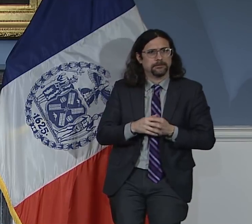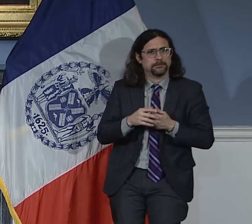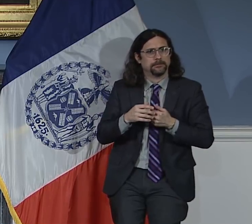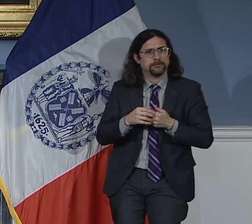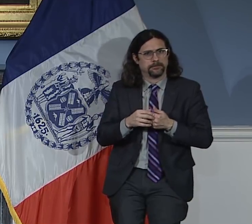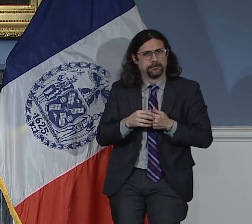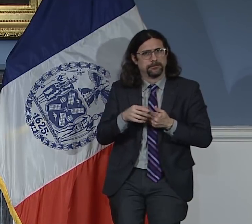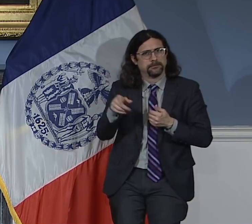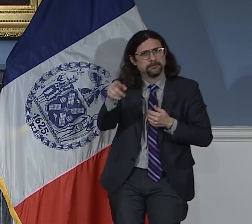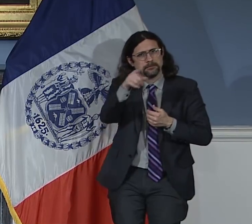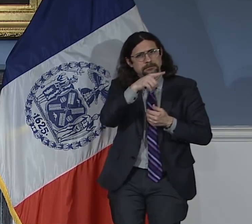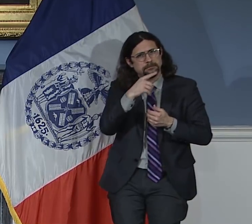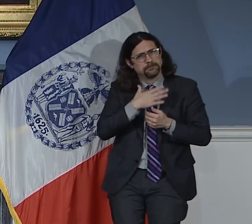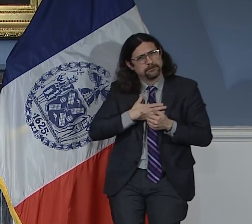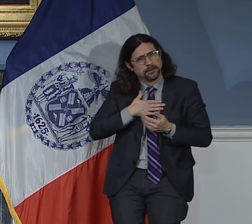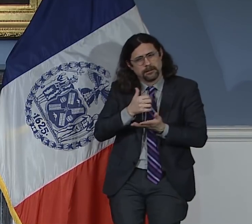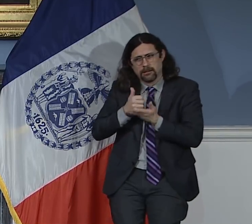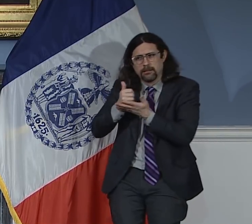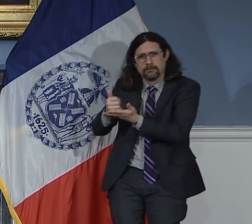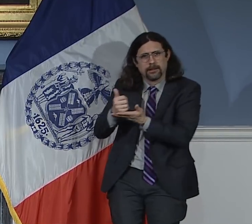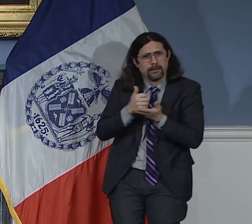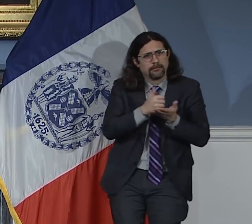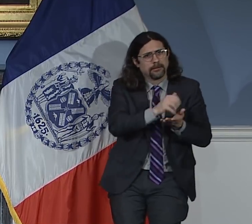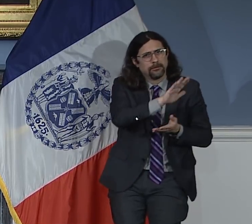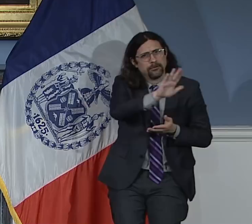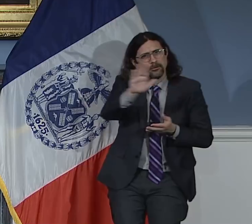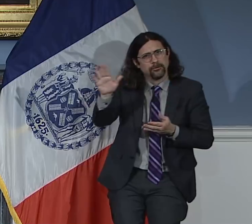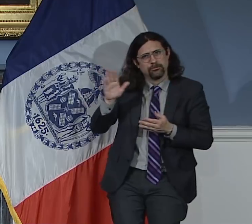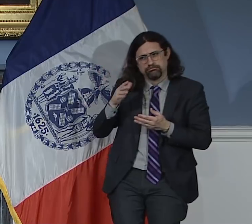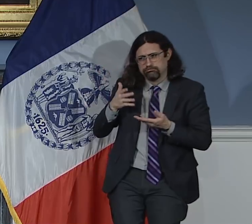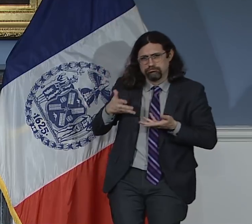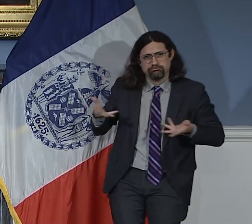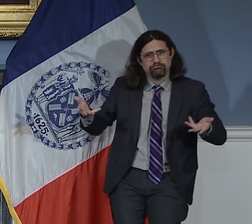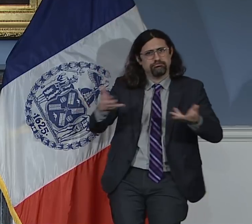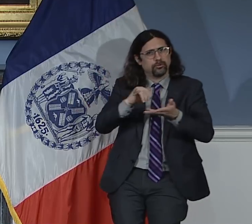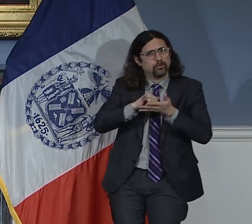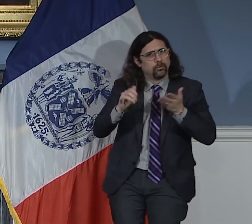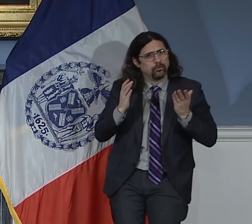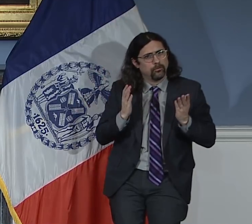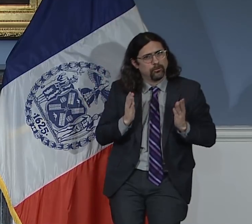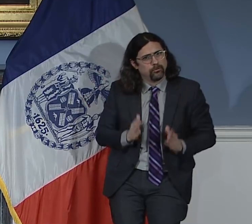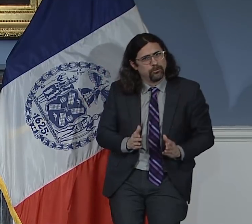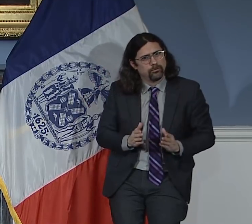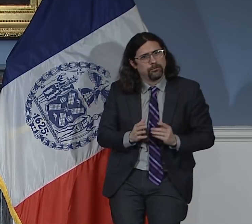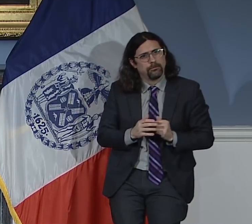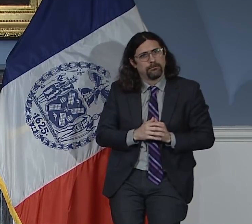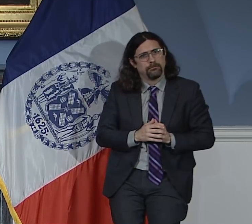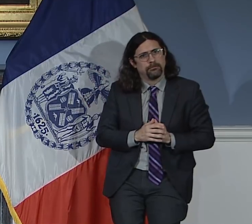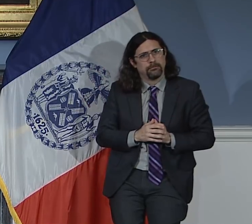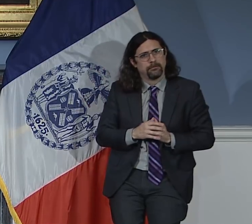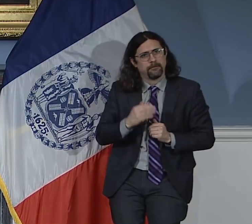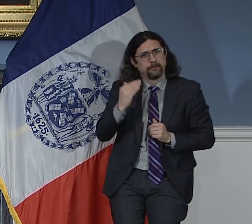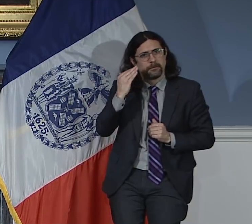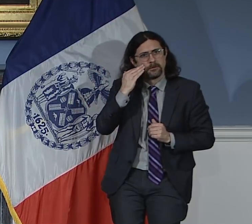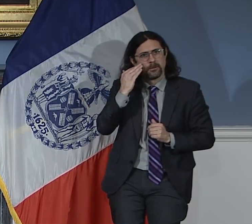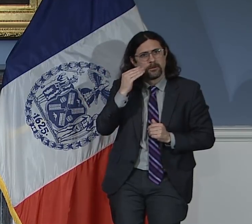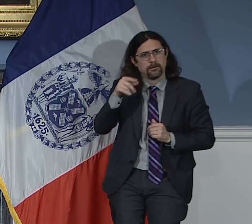HELP URYO FLOELW NEW YORKER -- I KNOW A LOT OF PEOPLE HAVE BEEN STOCKING UP ON GROCERIES AND ALL SORTS OF HOUSEHOLD GOODS. IF YOU KNOW